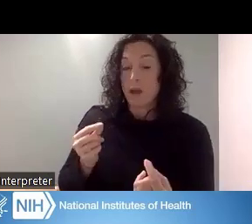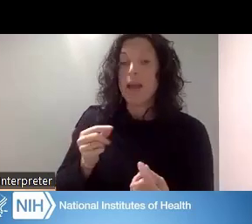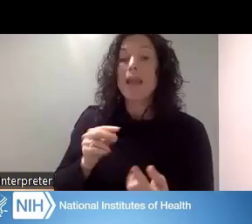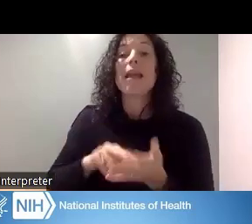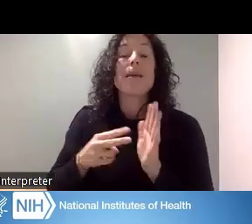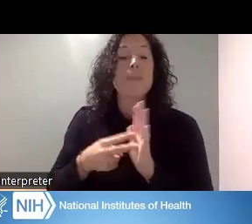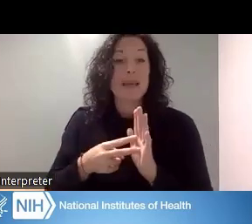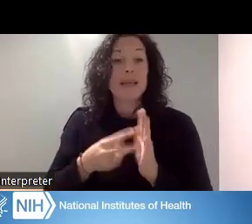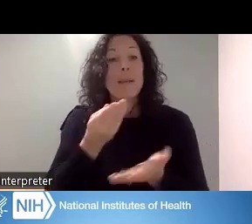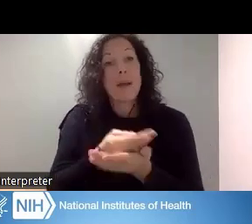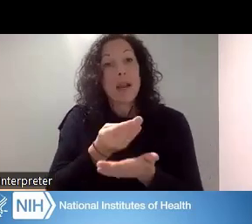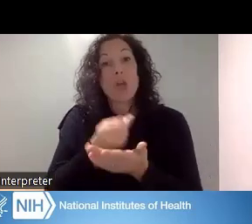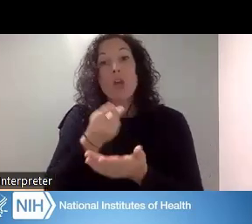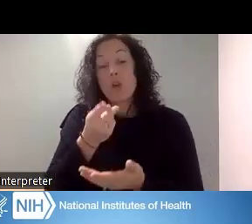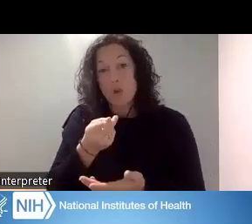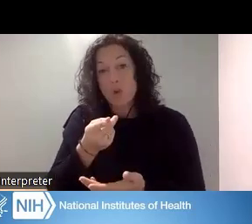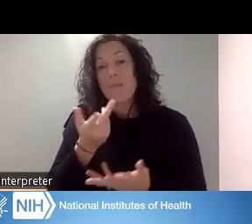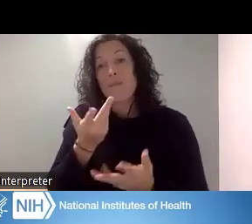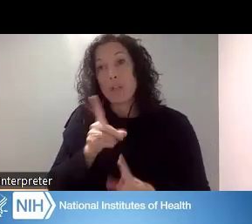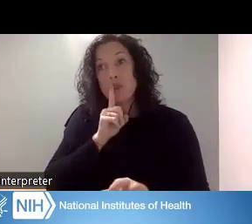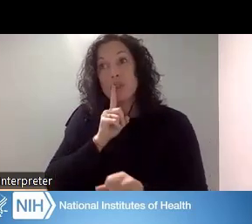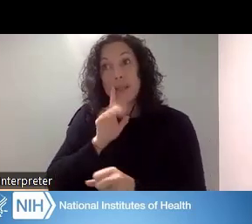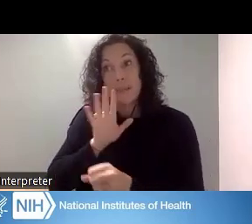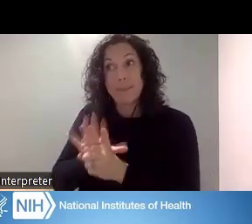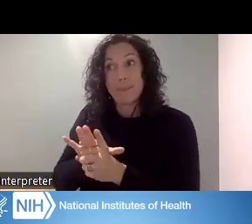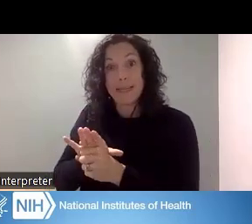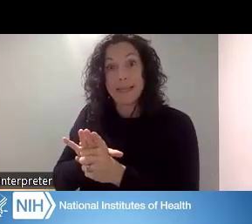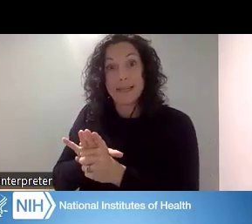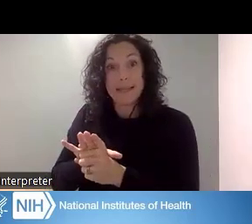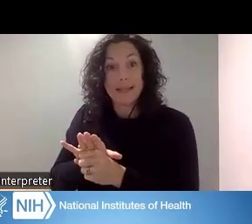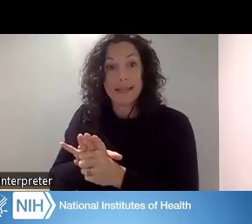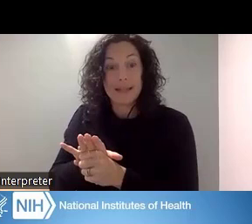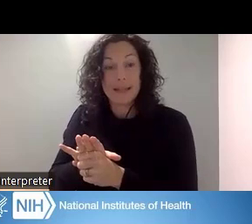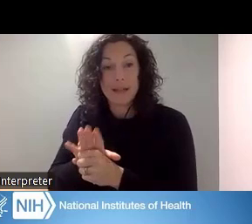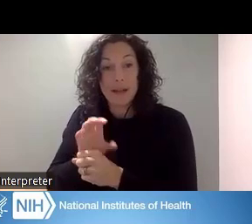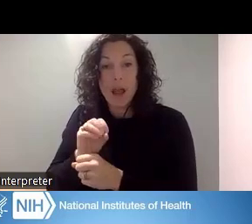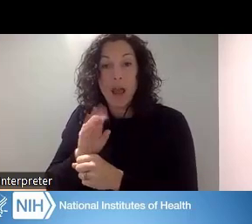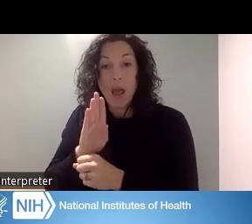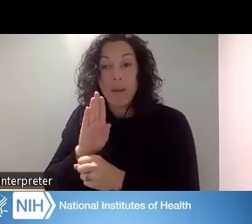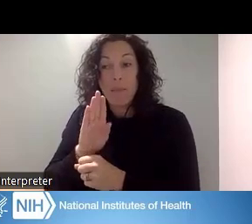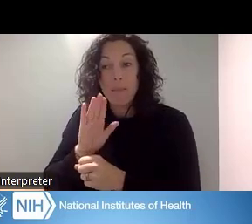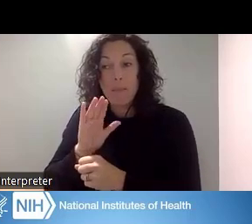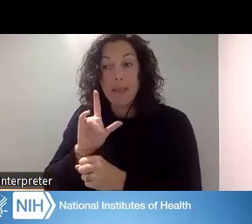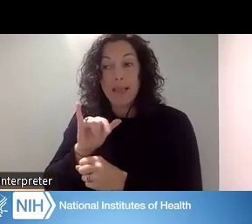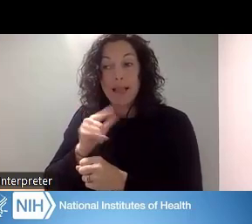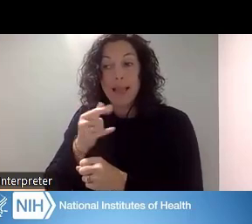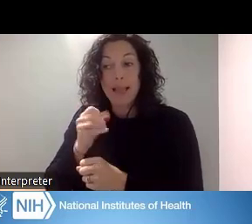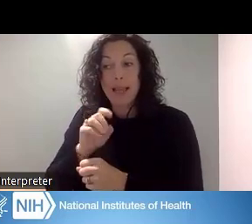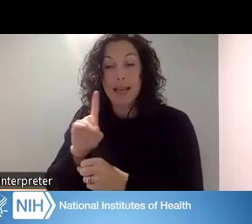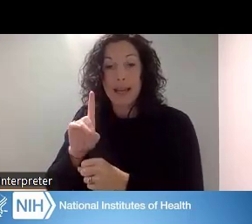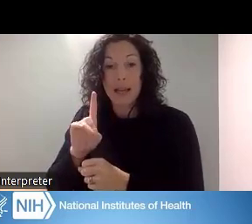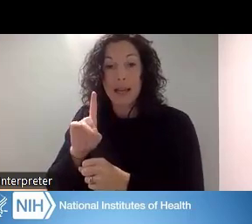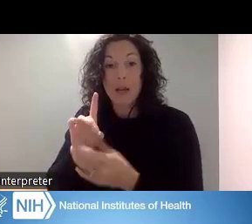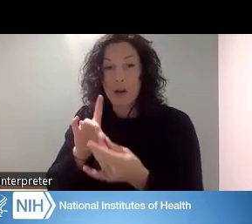that you have obligated associated with the award,